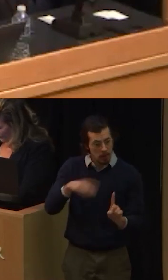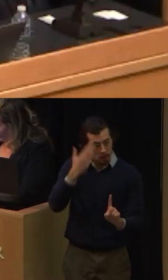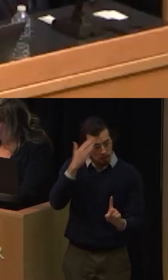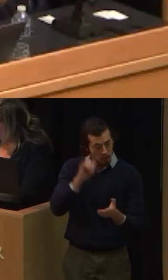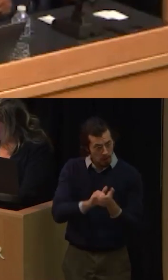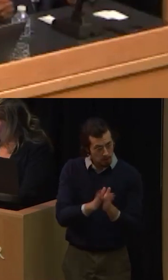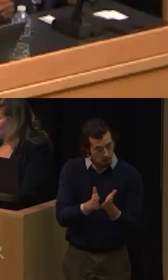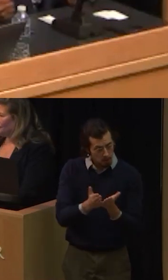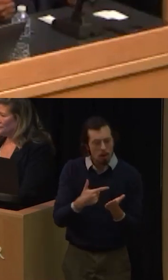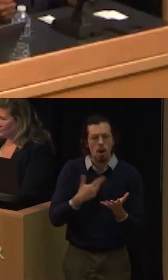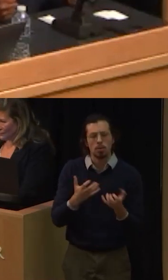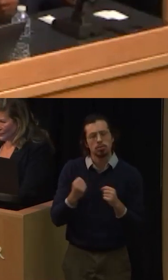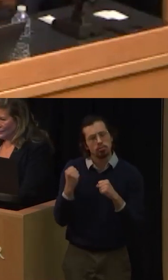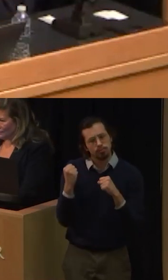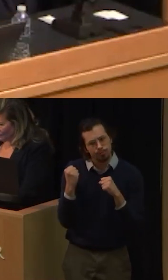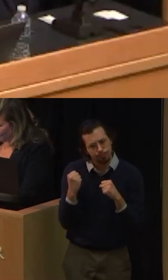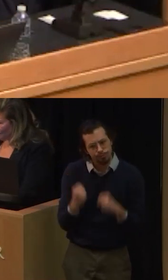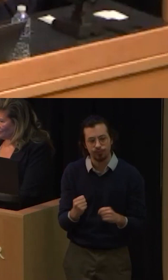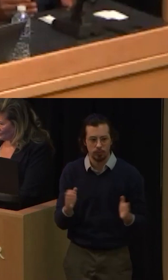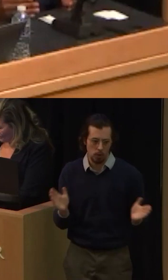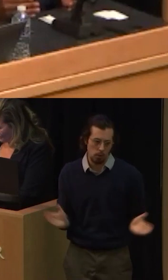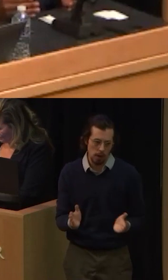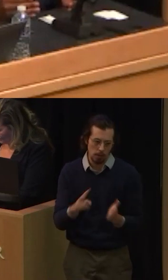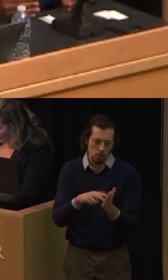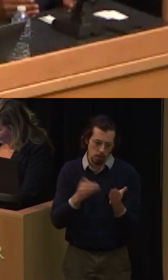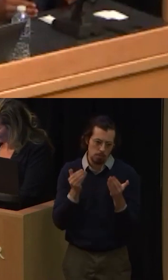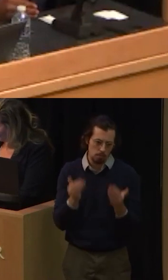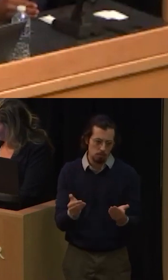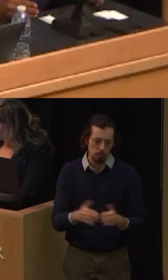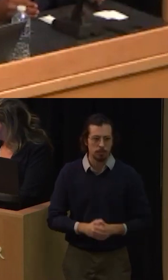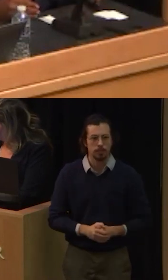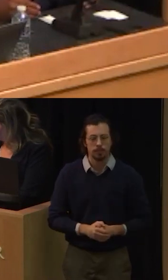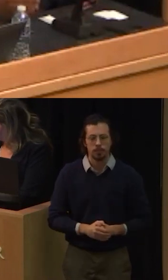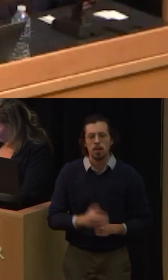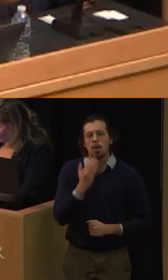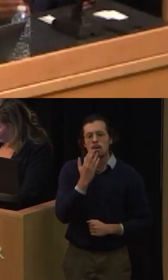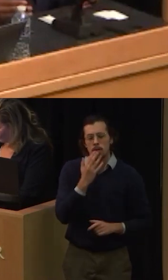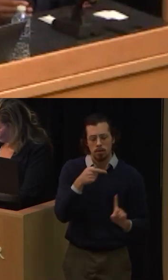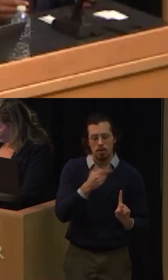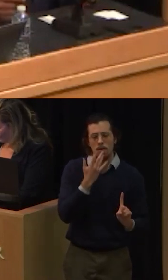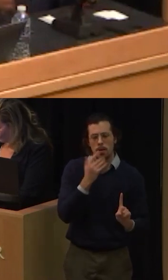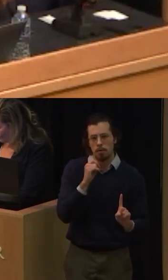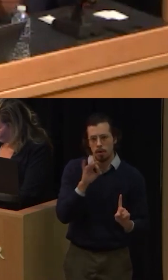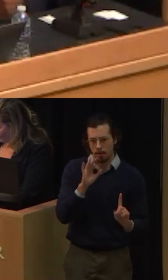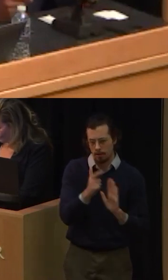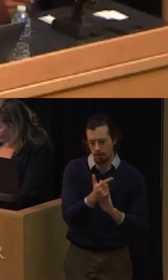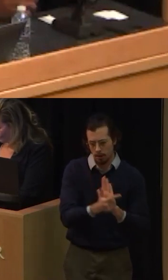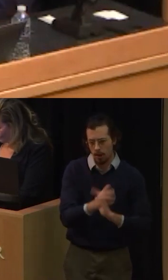I want to strongly encourage you to read those texts, "The Color of Law" and "The Sum of Us." When you read "The Sum of Us"